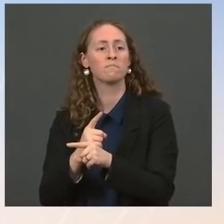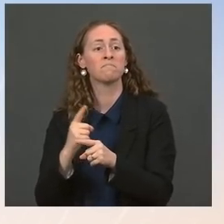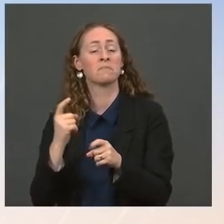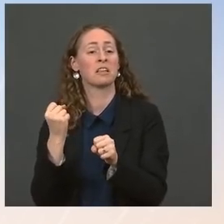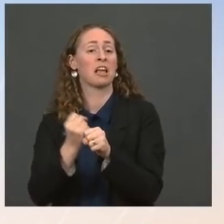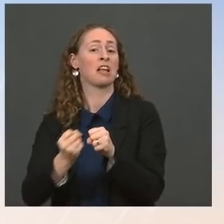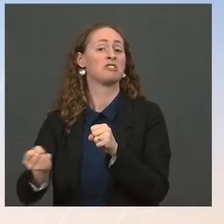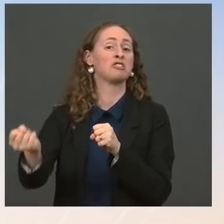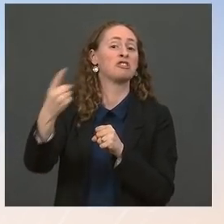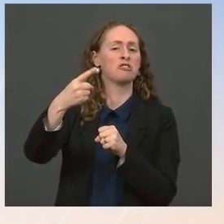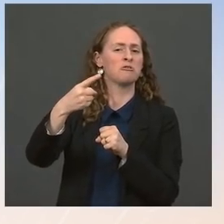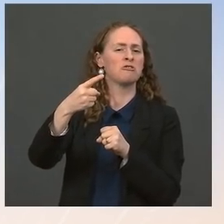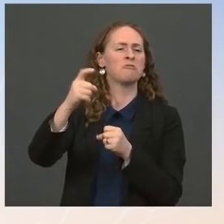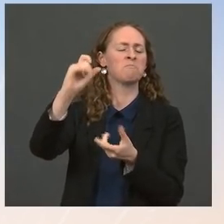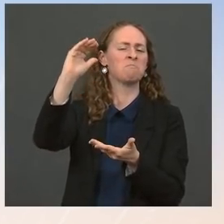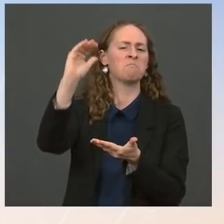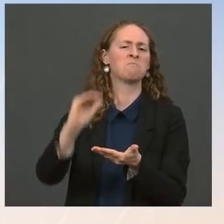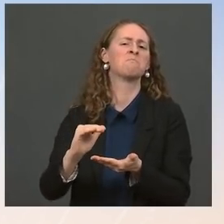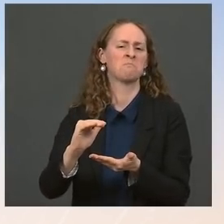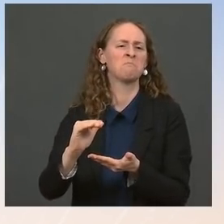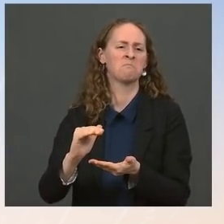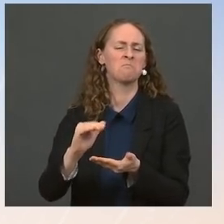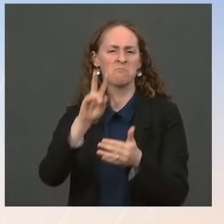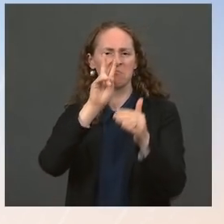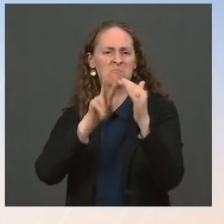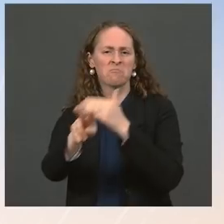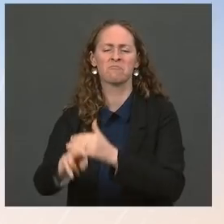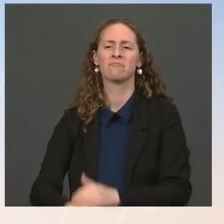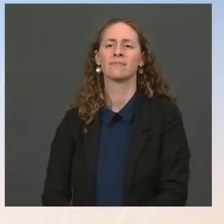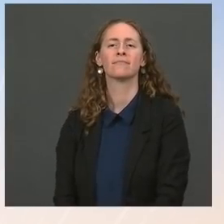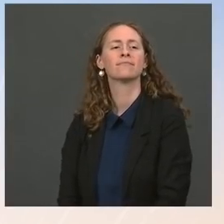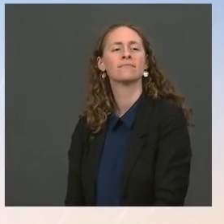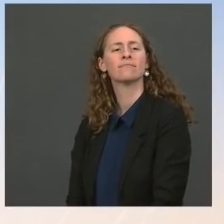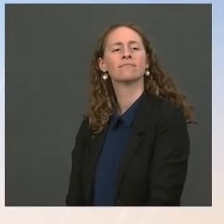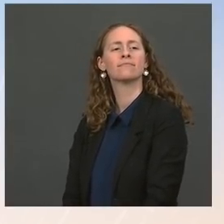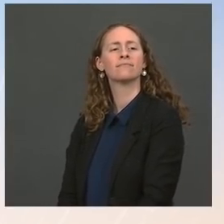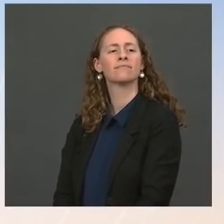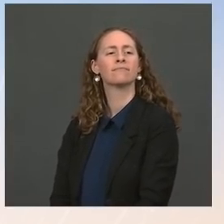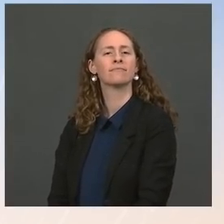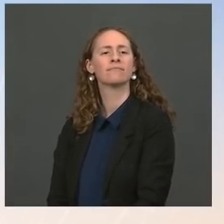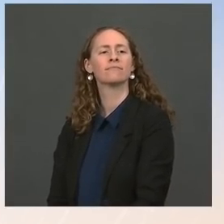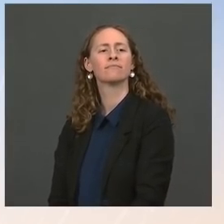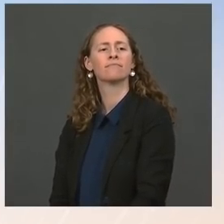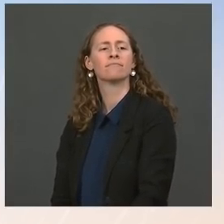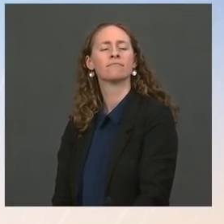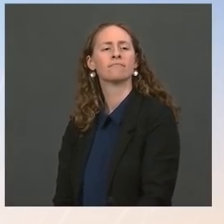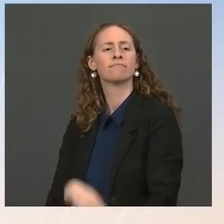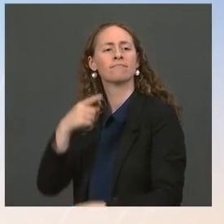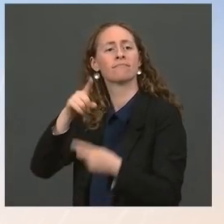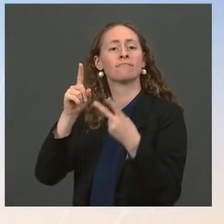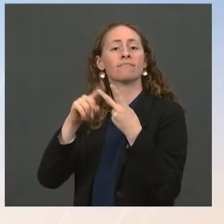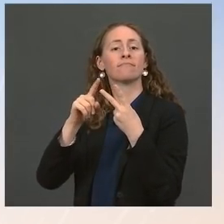as outside forecasters are projecting. The Press: Gotcha. Secondly, Virginia gubernatorial candidate Terry McAuliffe told AP